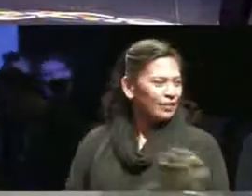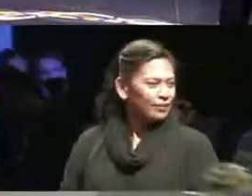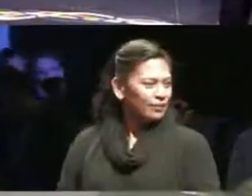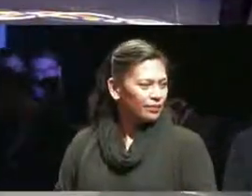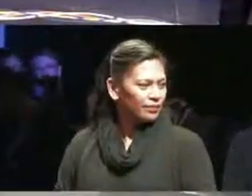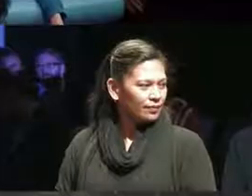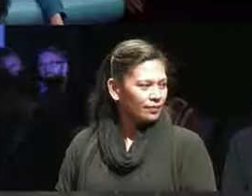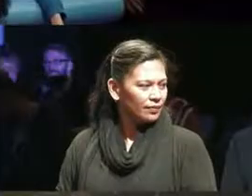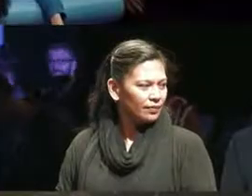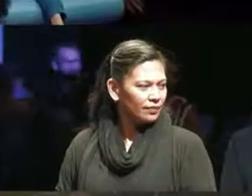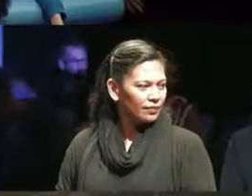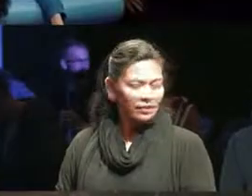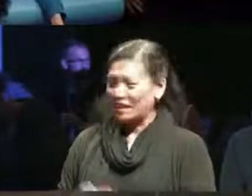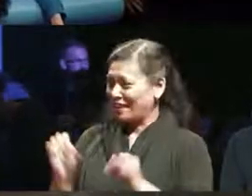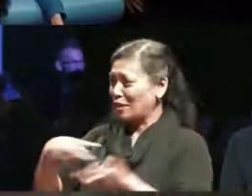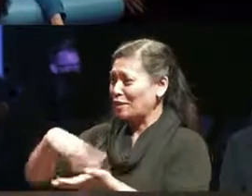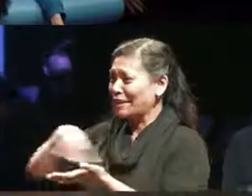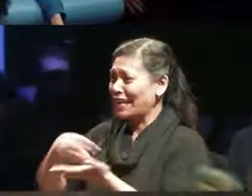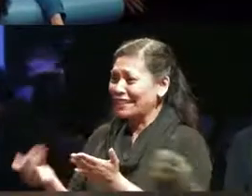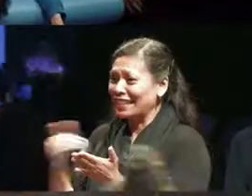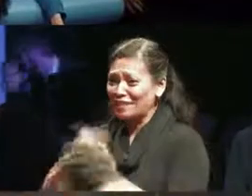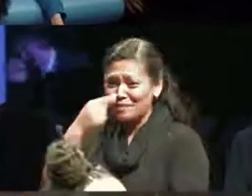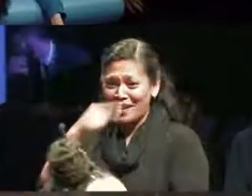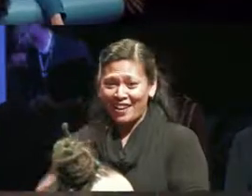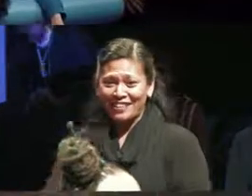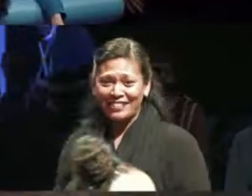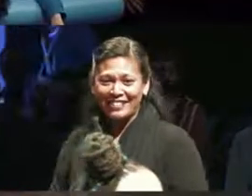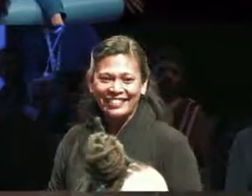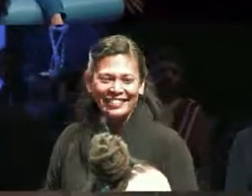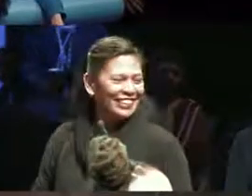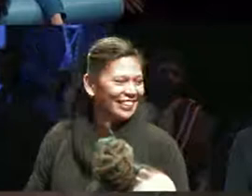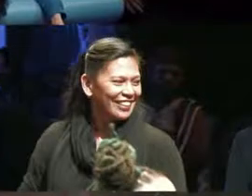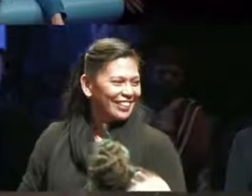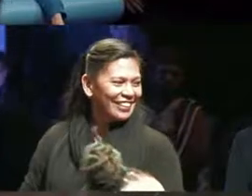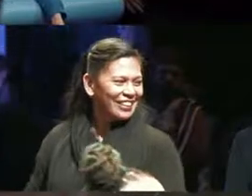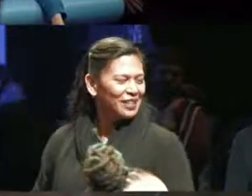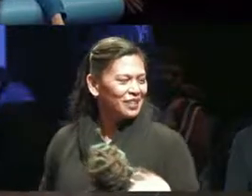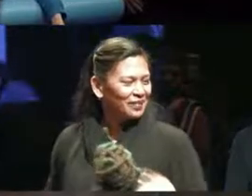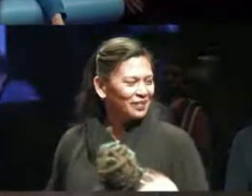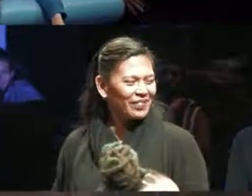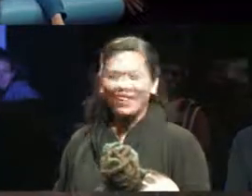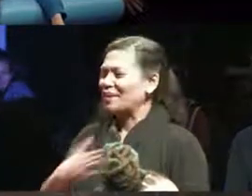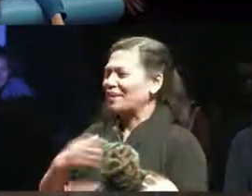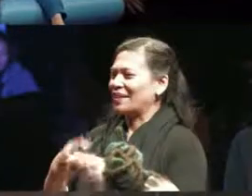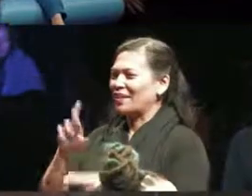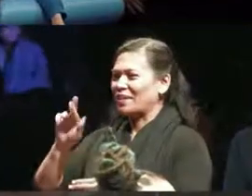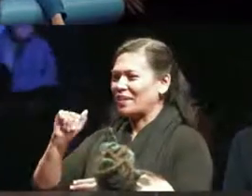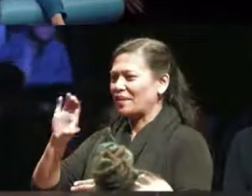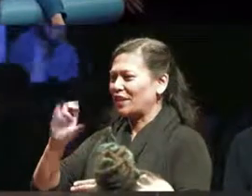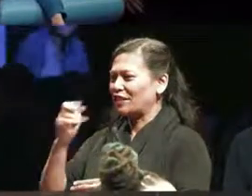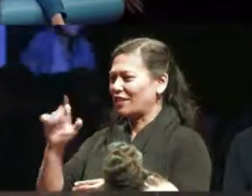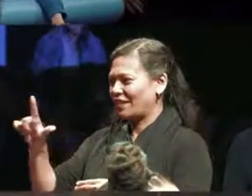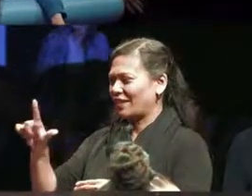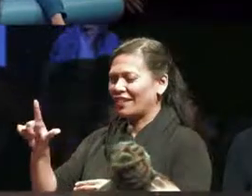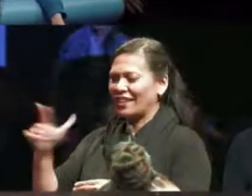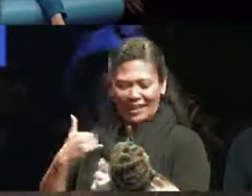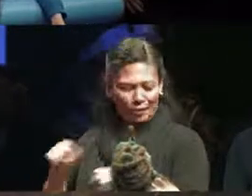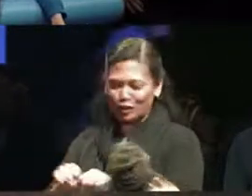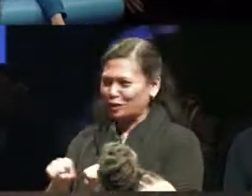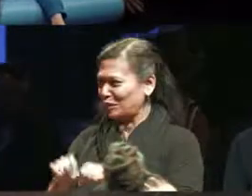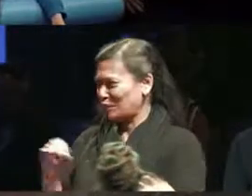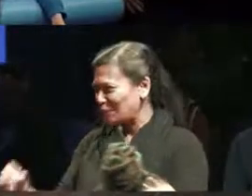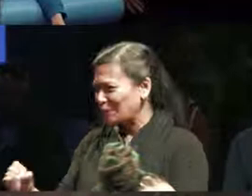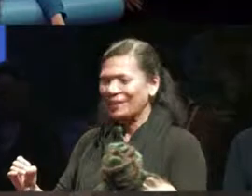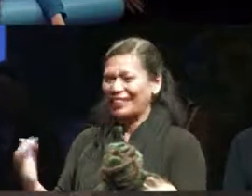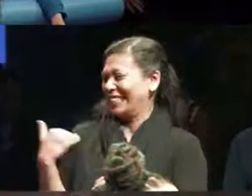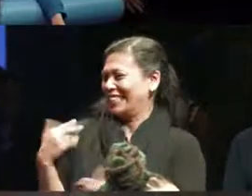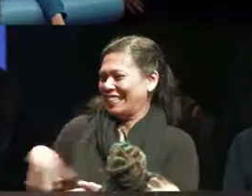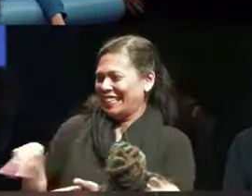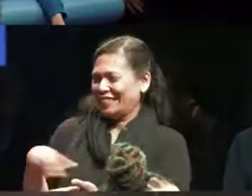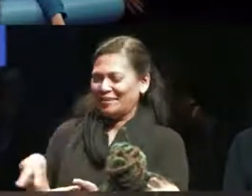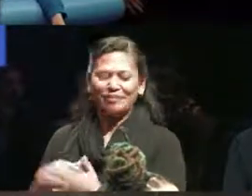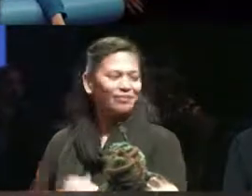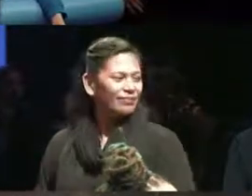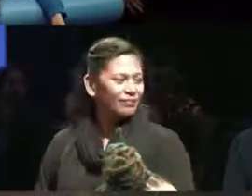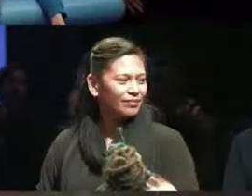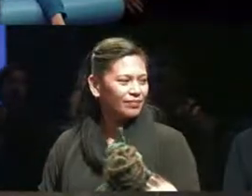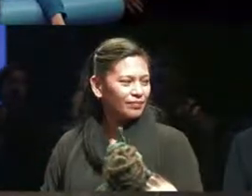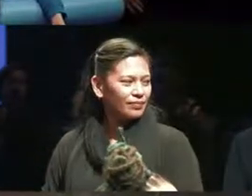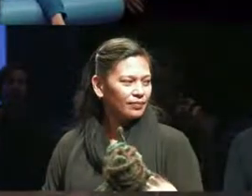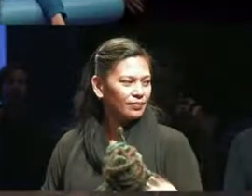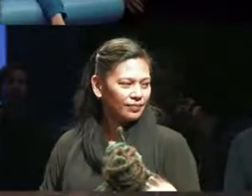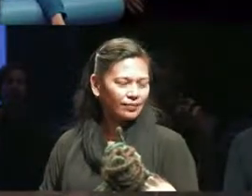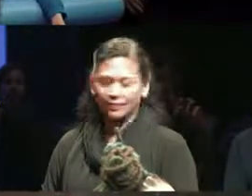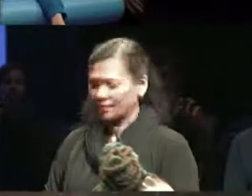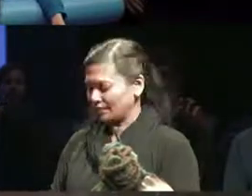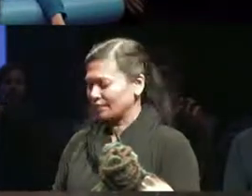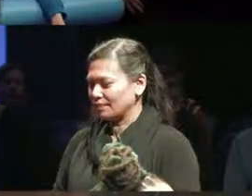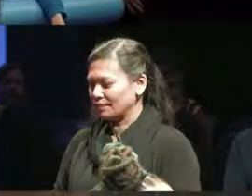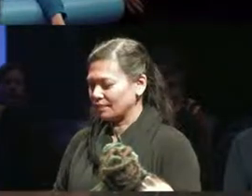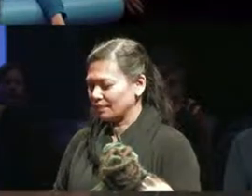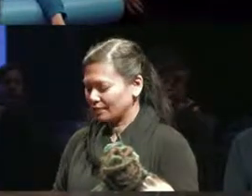Can we dance again? It's Rachel speaking and my shoes are off